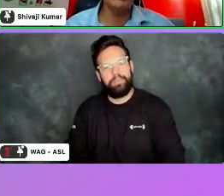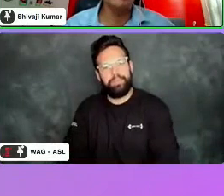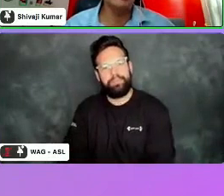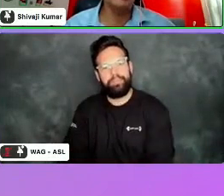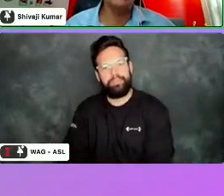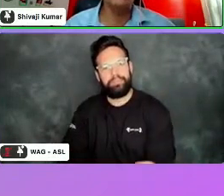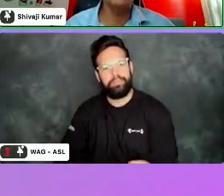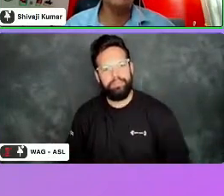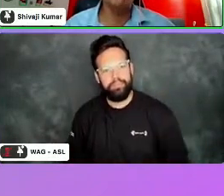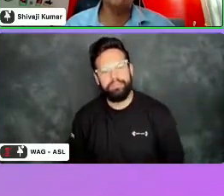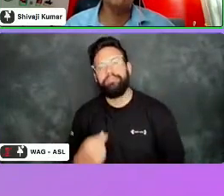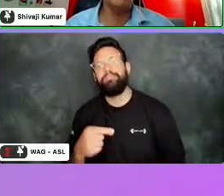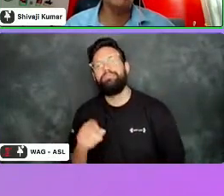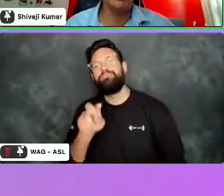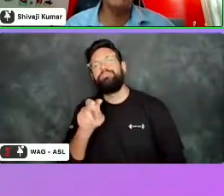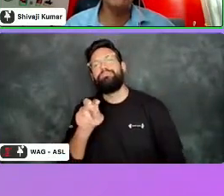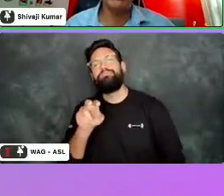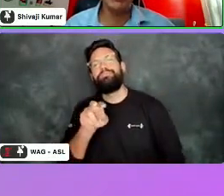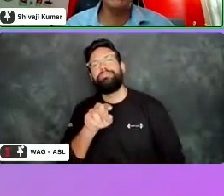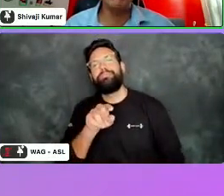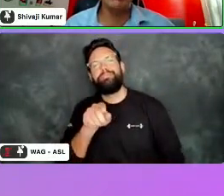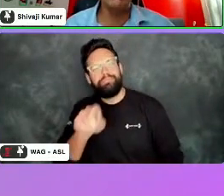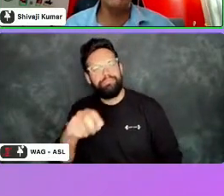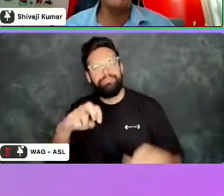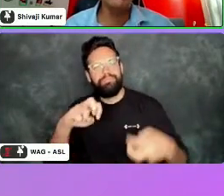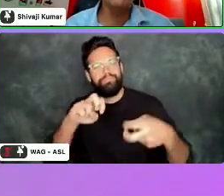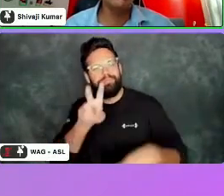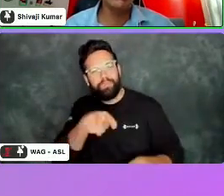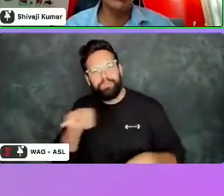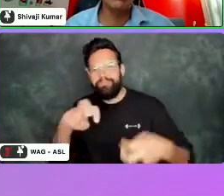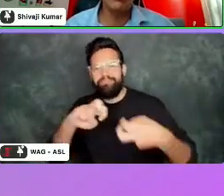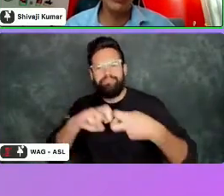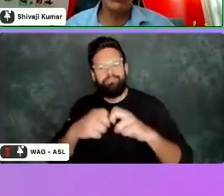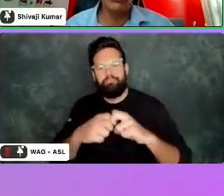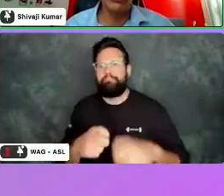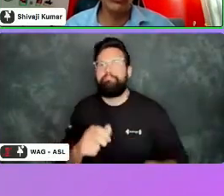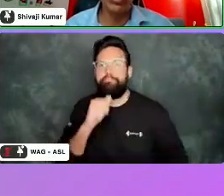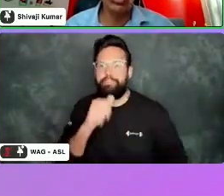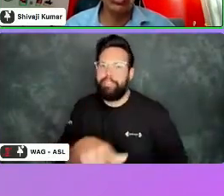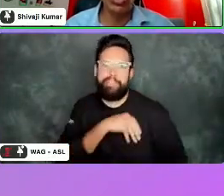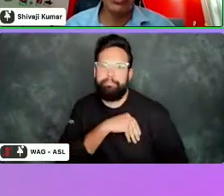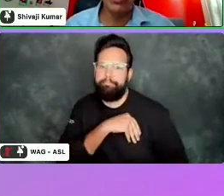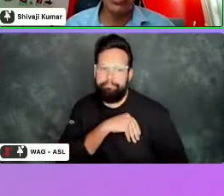22 issues for me it's not acceptable. But let me review what the issues are